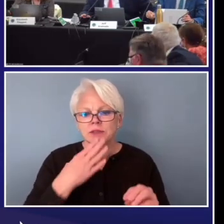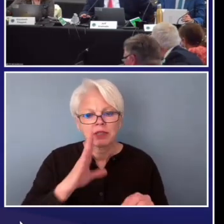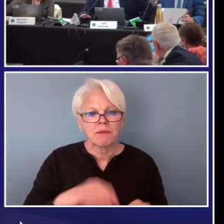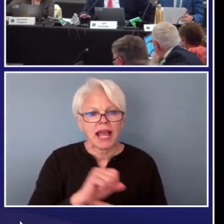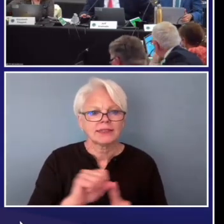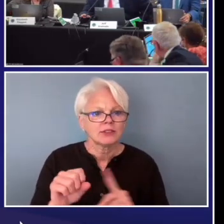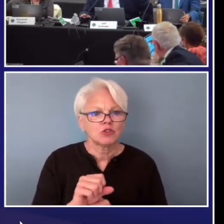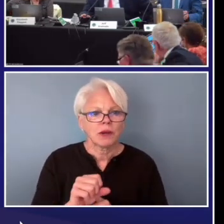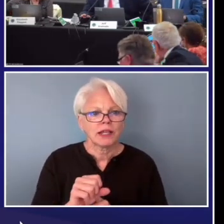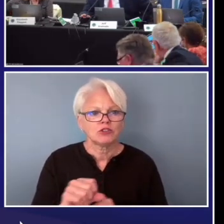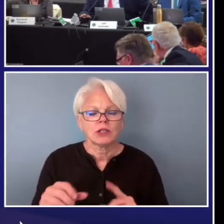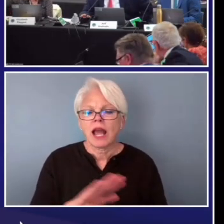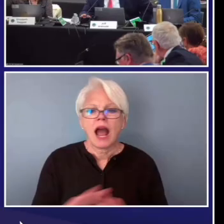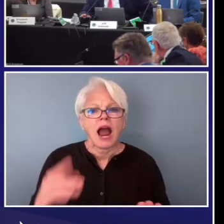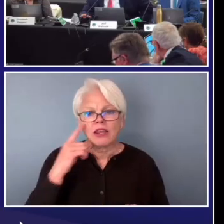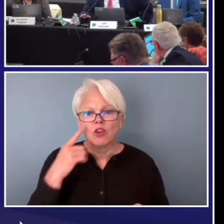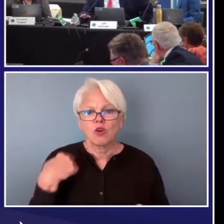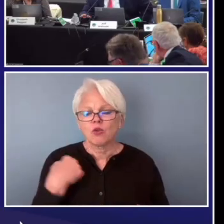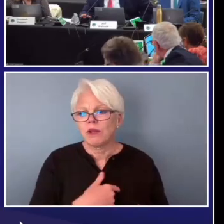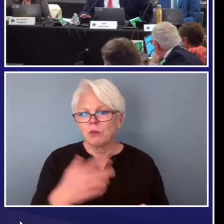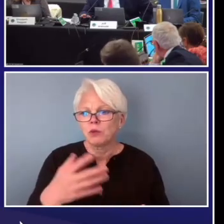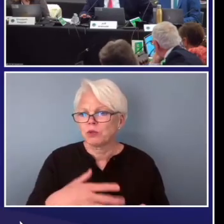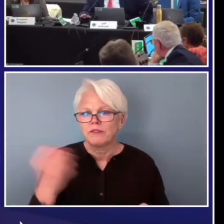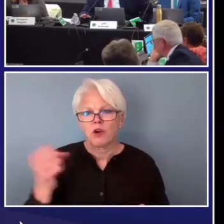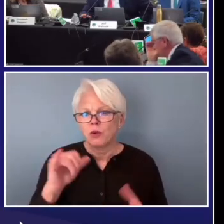don't think we would want to invoke it in that situation, but, um,